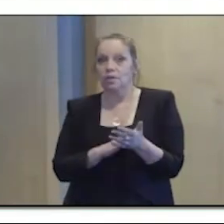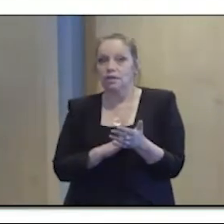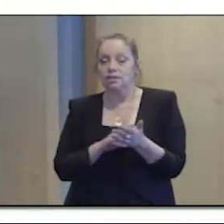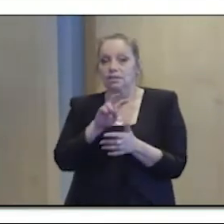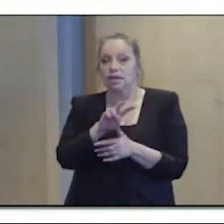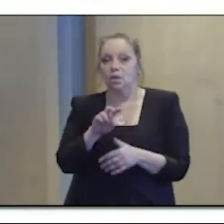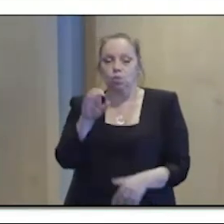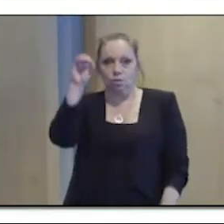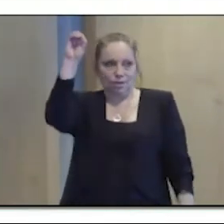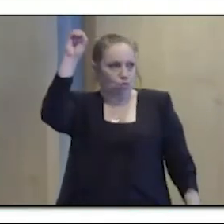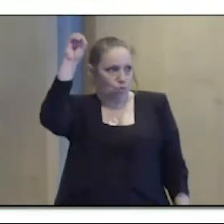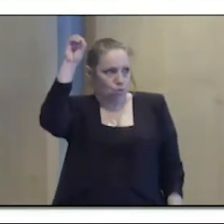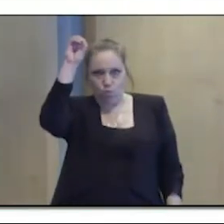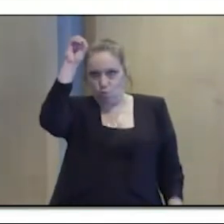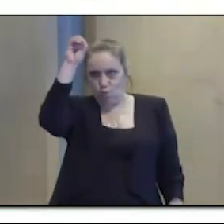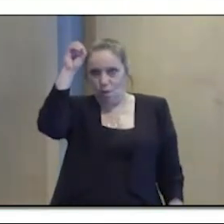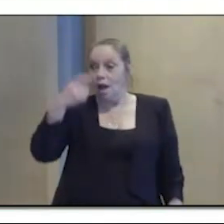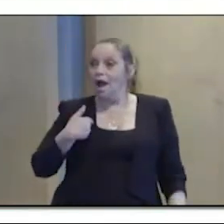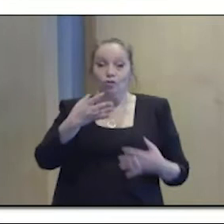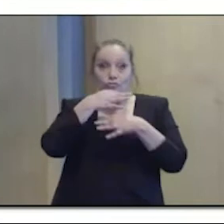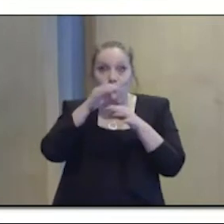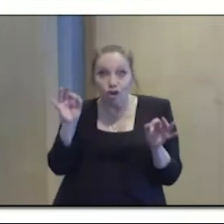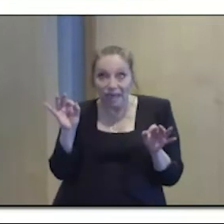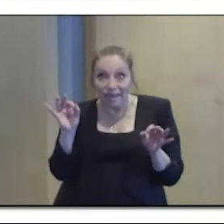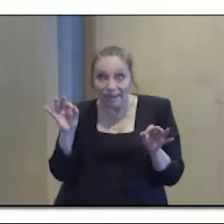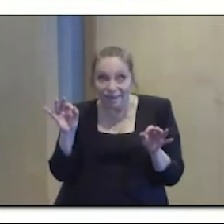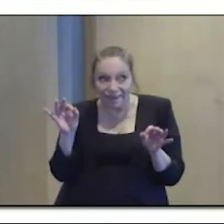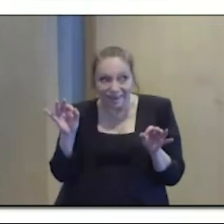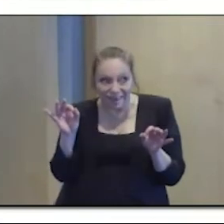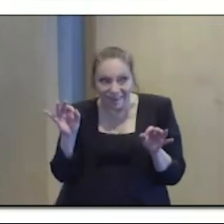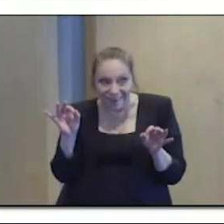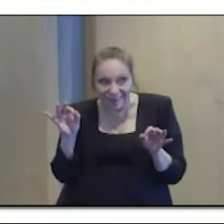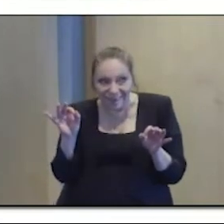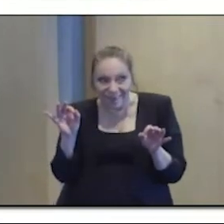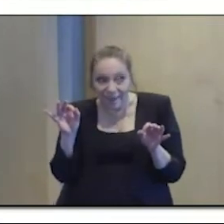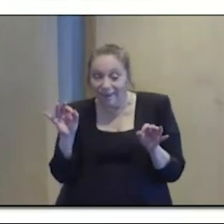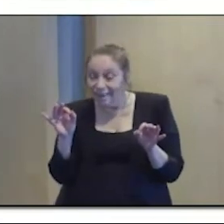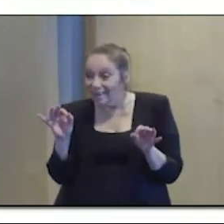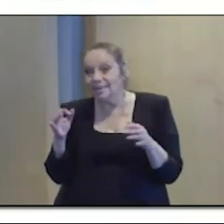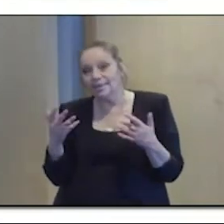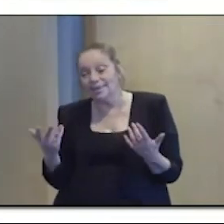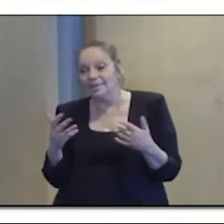so that means electricity was free. But i mean it was going to be kind of it's been